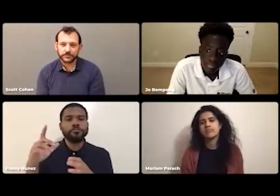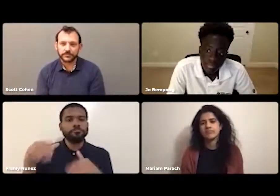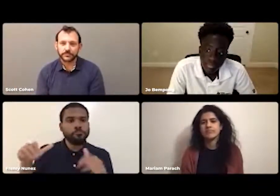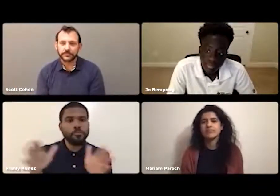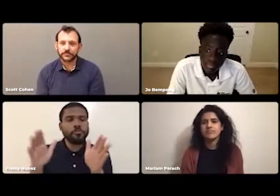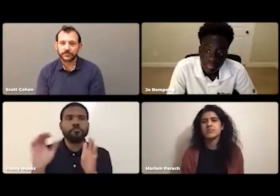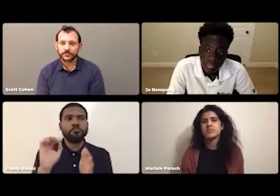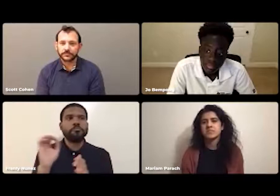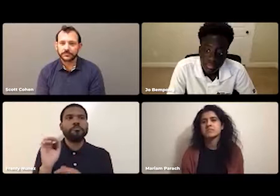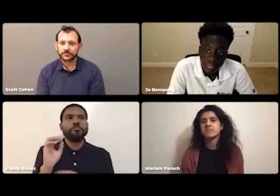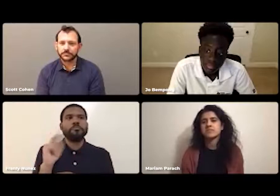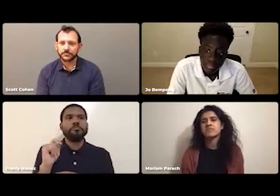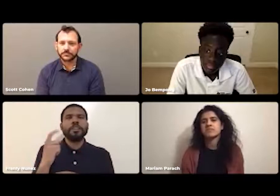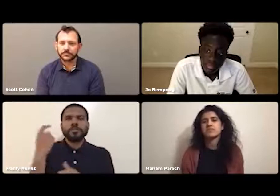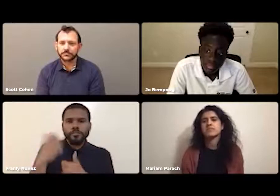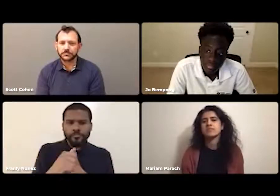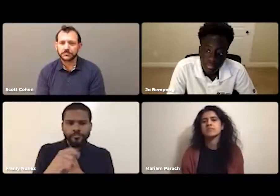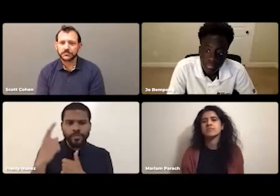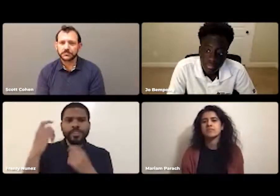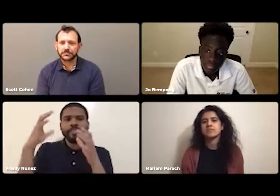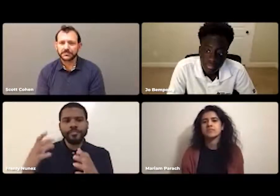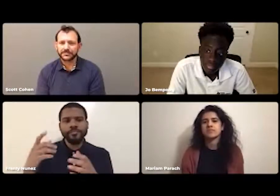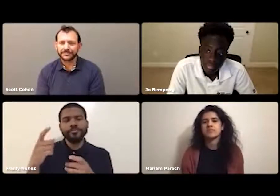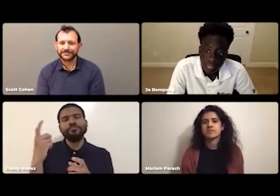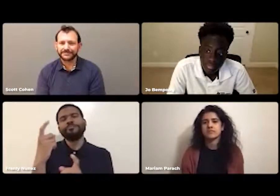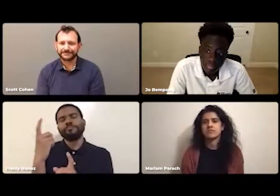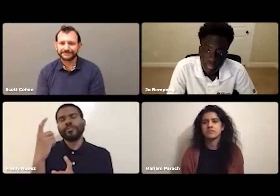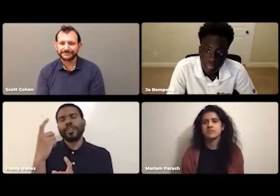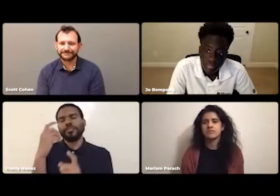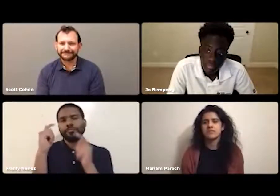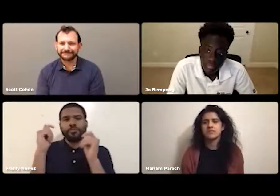No one to motivate or encourage me.